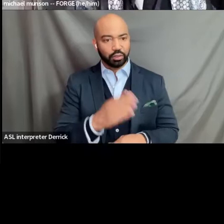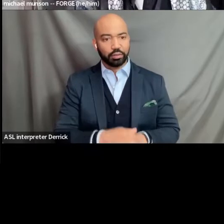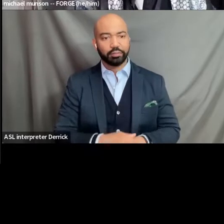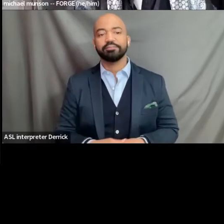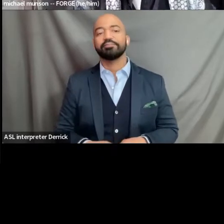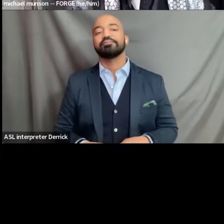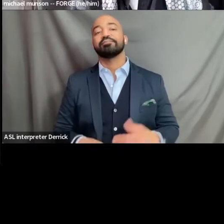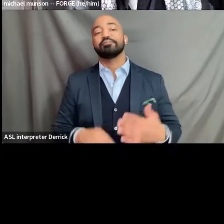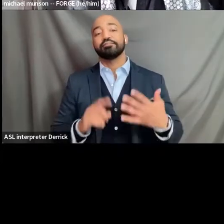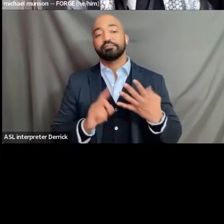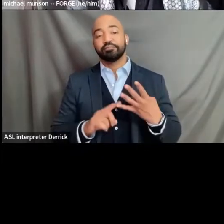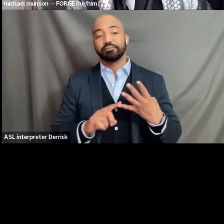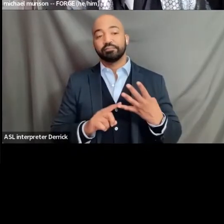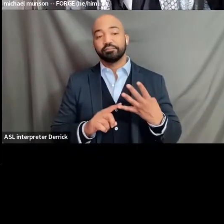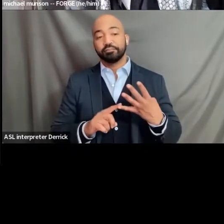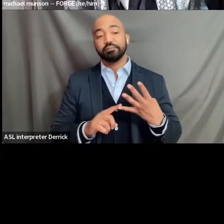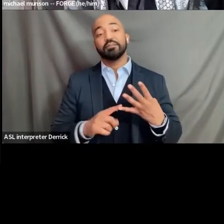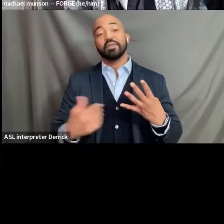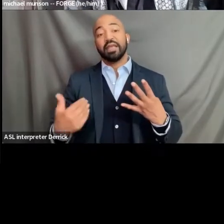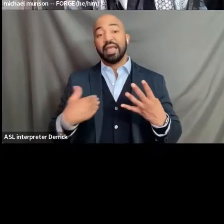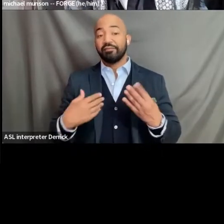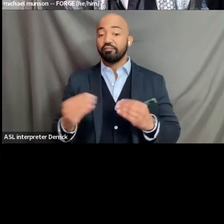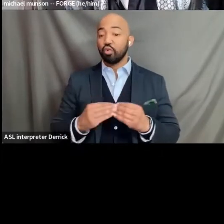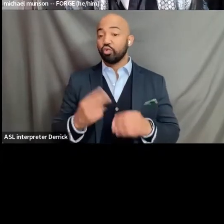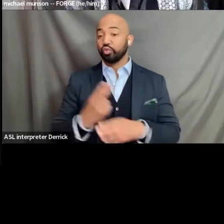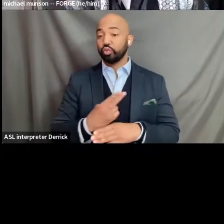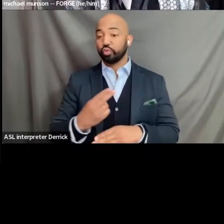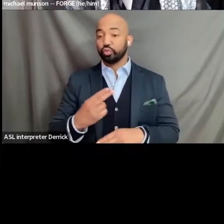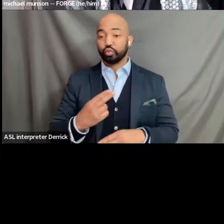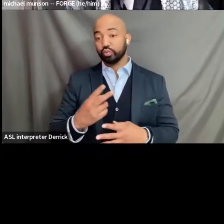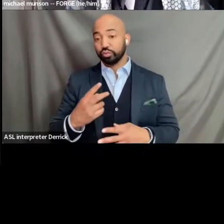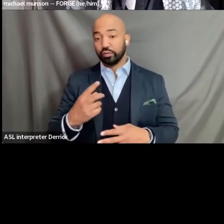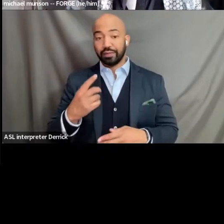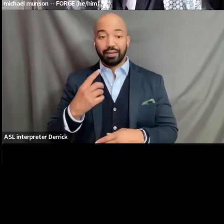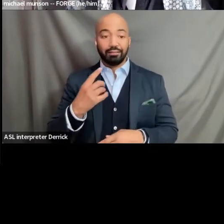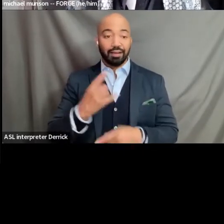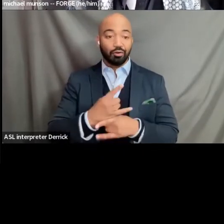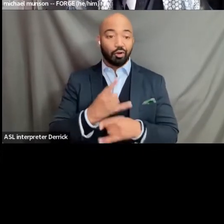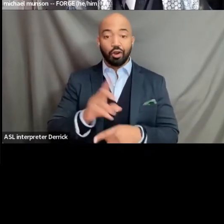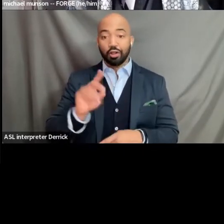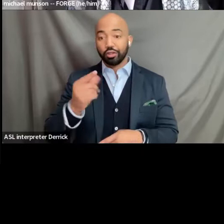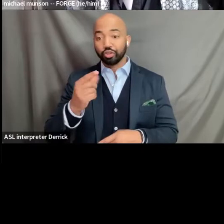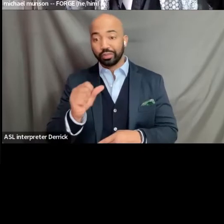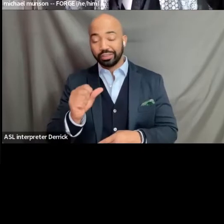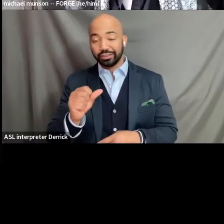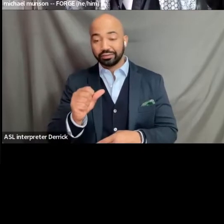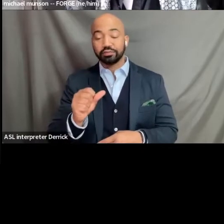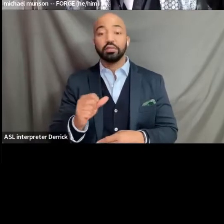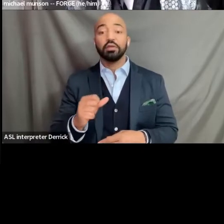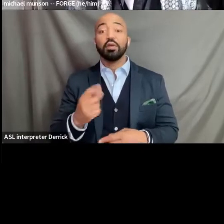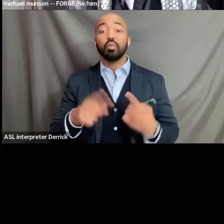and drug use is a little bit higher for trans folks. And when people use alcohol and drugs, they may oversleep in the morning